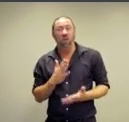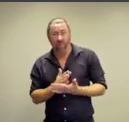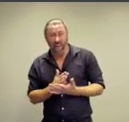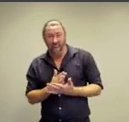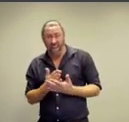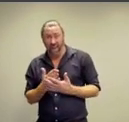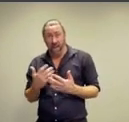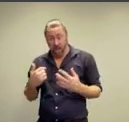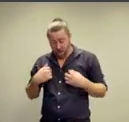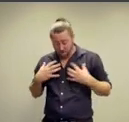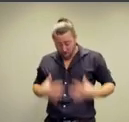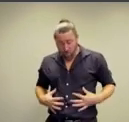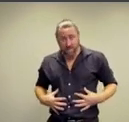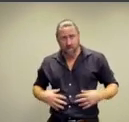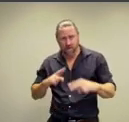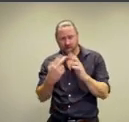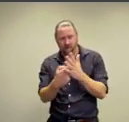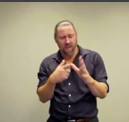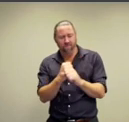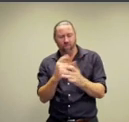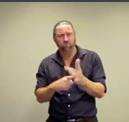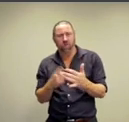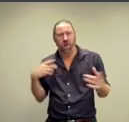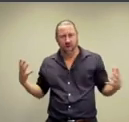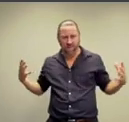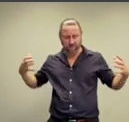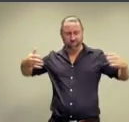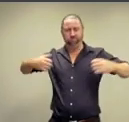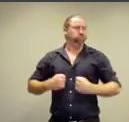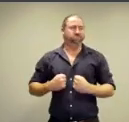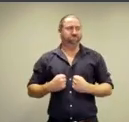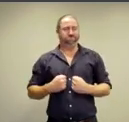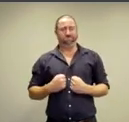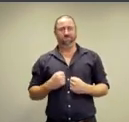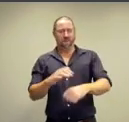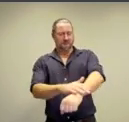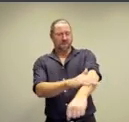fragile body of the wearer. Where this jacket will be forever smooth